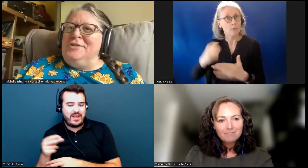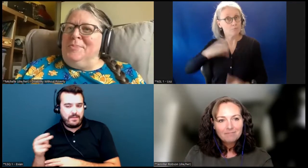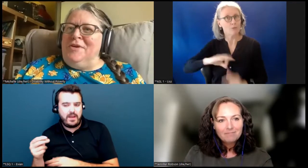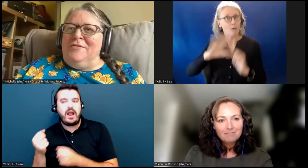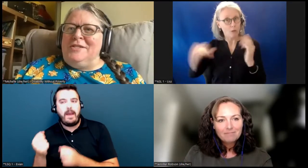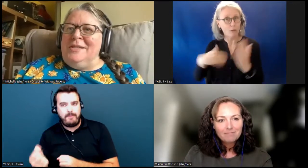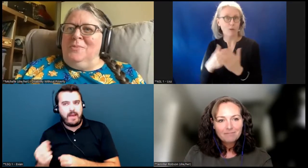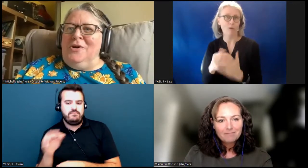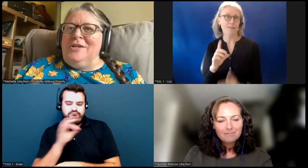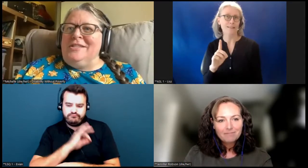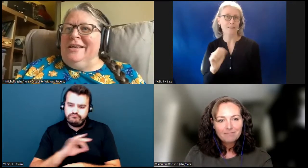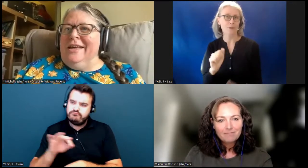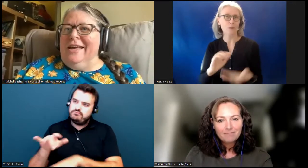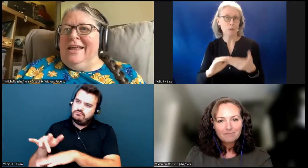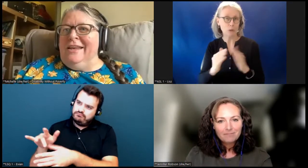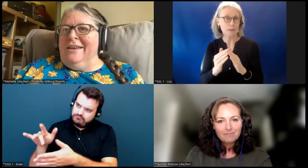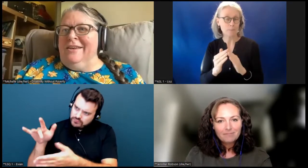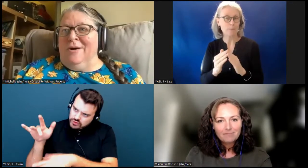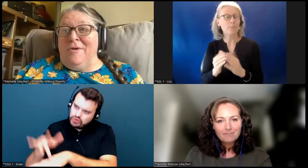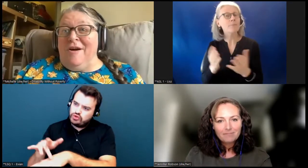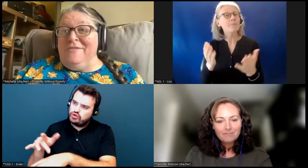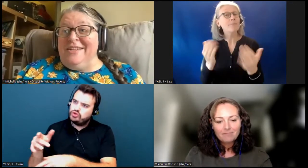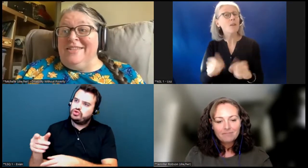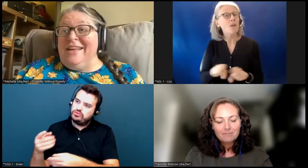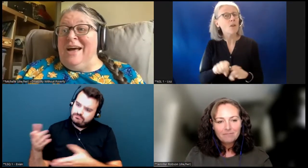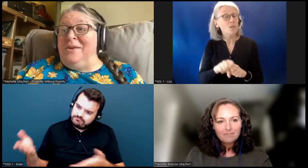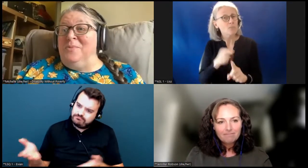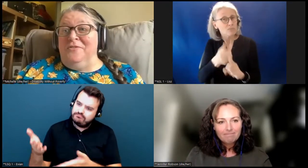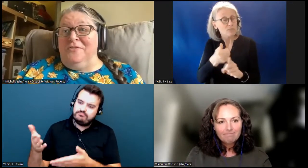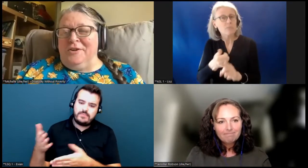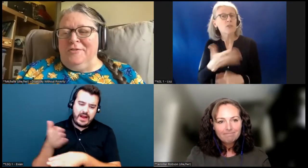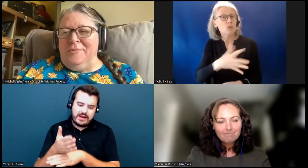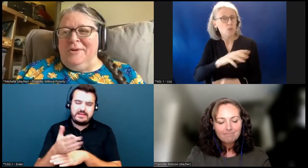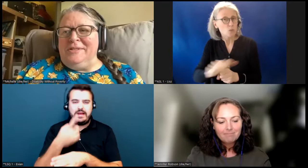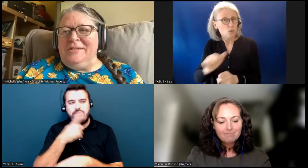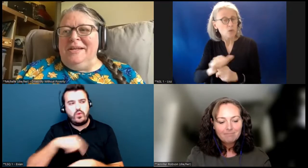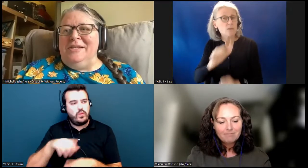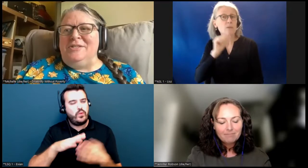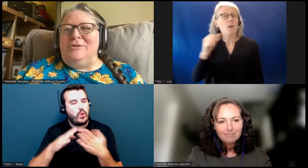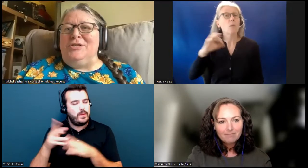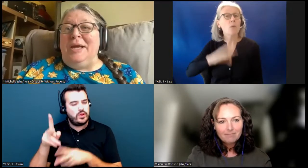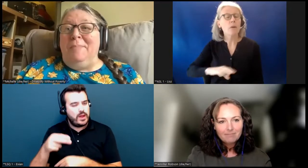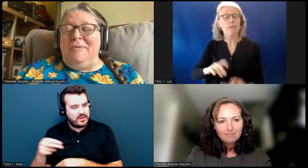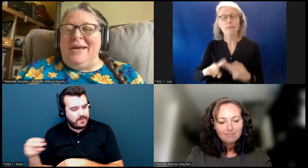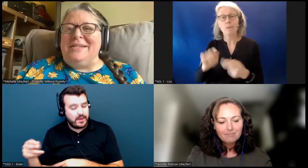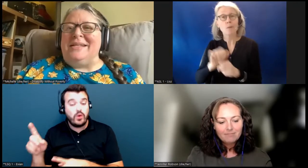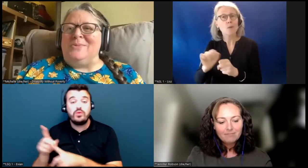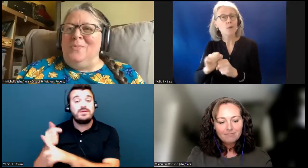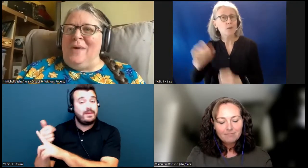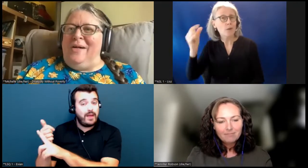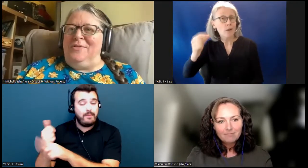ALSO PREVIOUSLY WORKED IN NONPROFITS AND WORKED FOR GOVERNMENT. SO SHE BRINGING THIS WEALTH